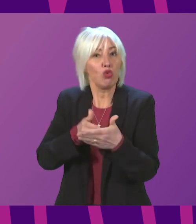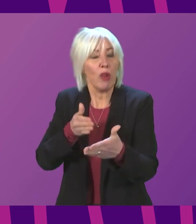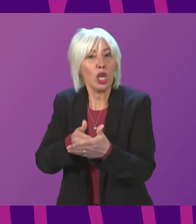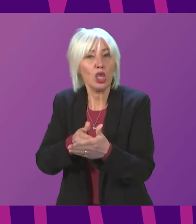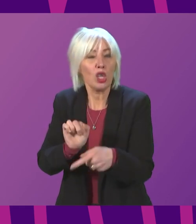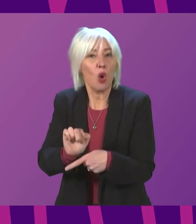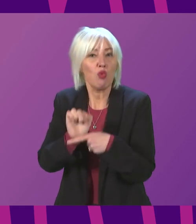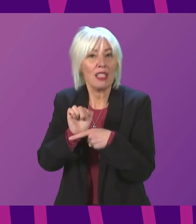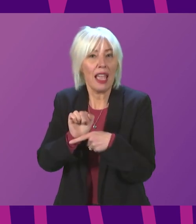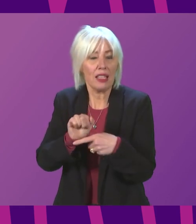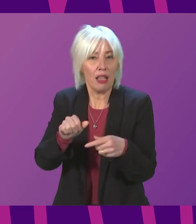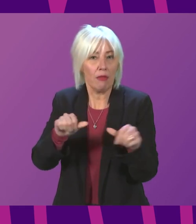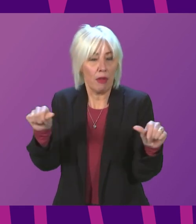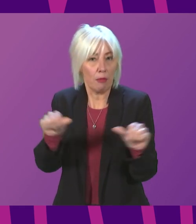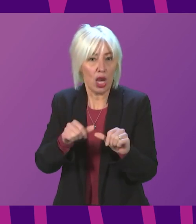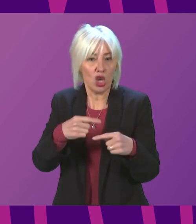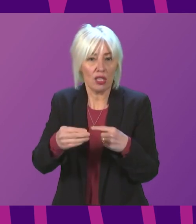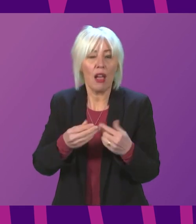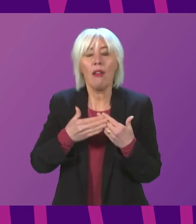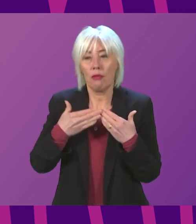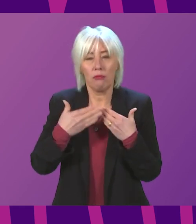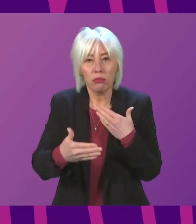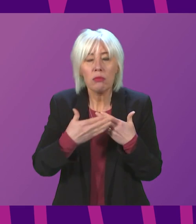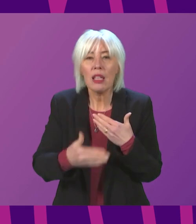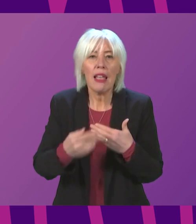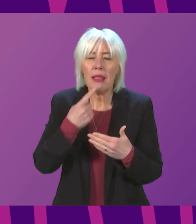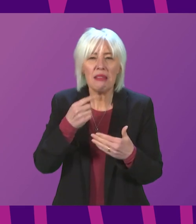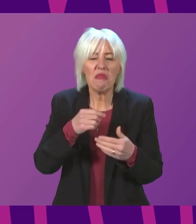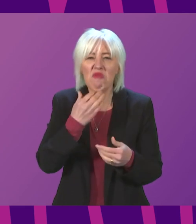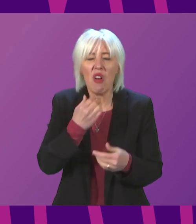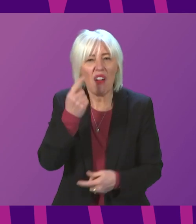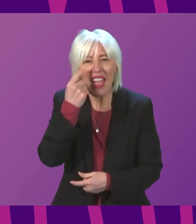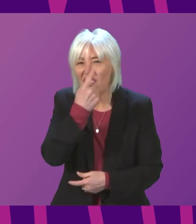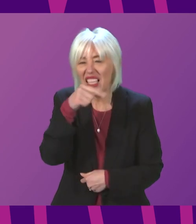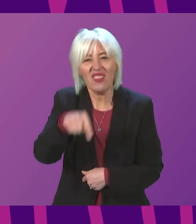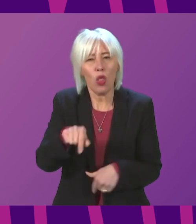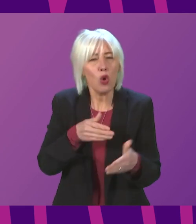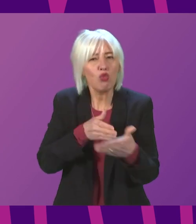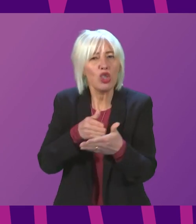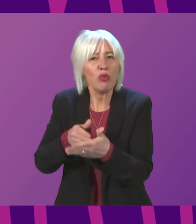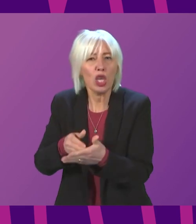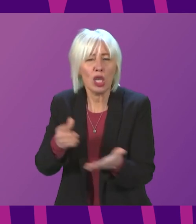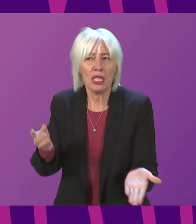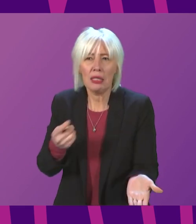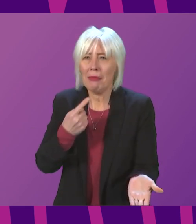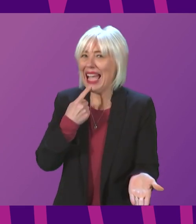that have been in place for some time lacked evidence. I said and I say again that I thought